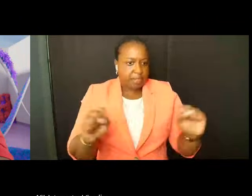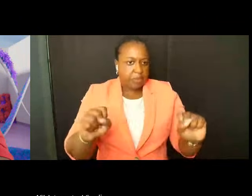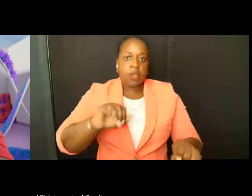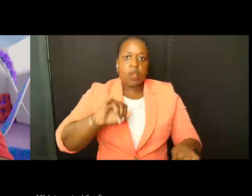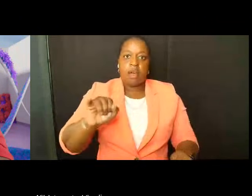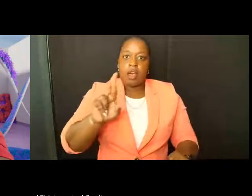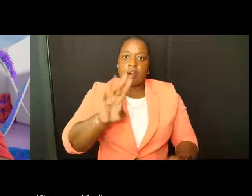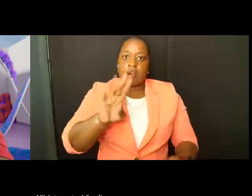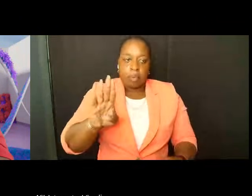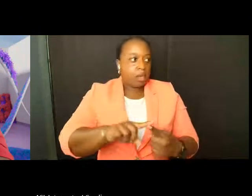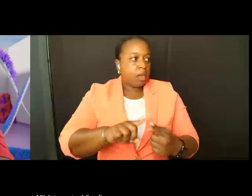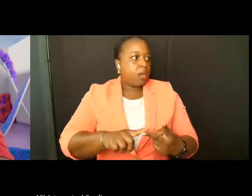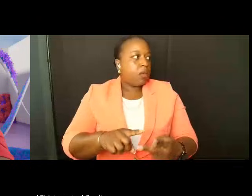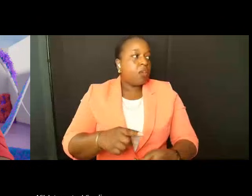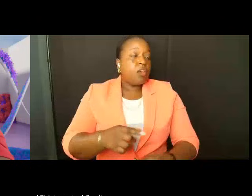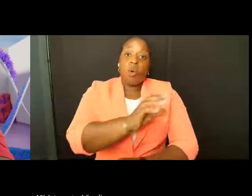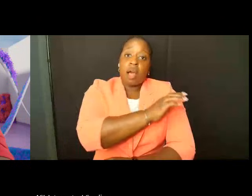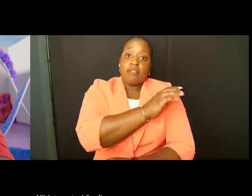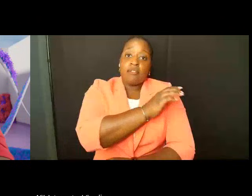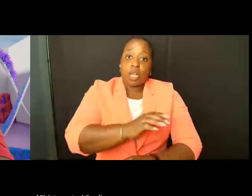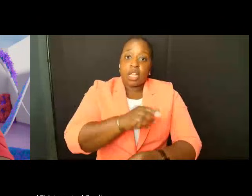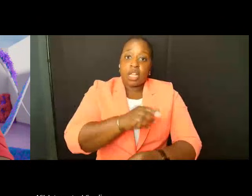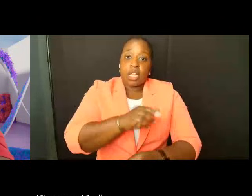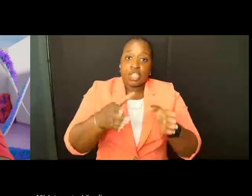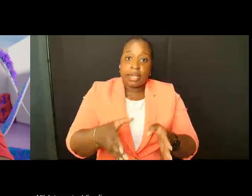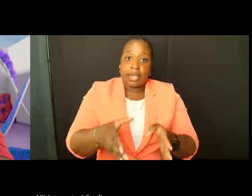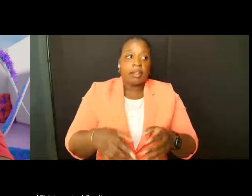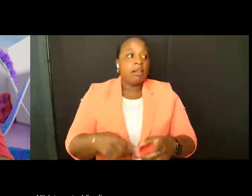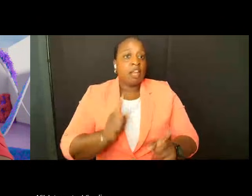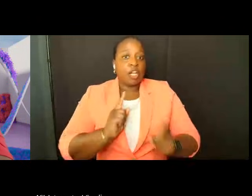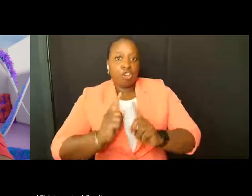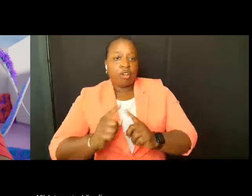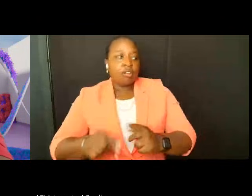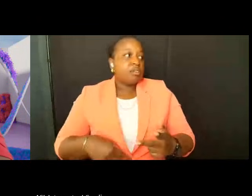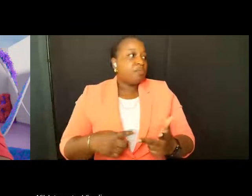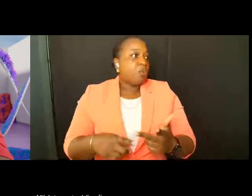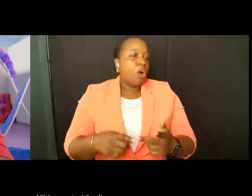clinician that you're talking to, all of our warriors. I mean, you have all these